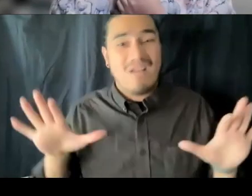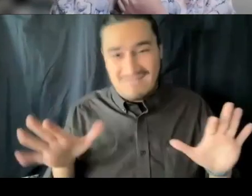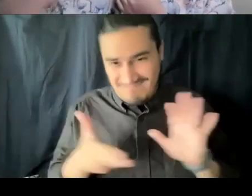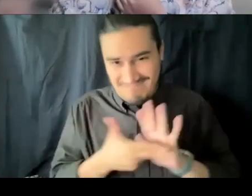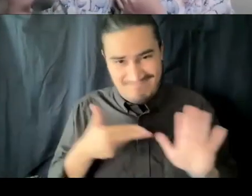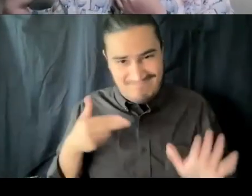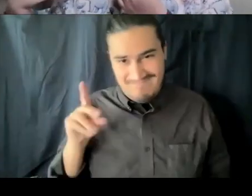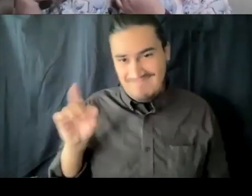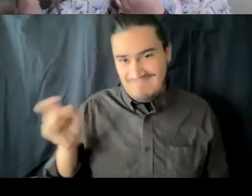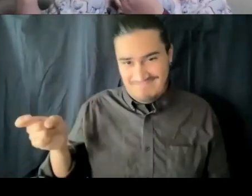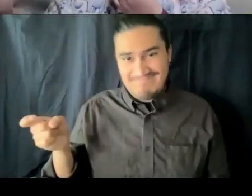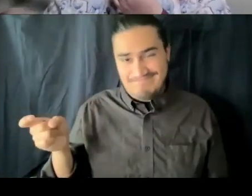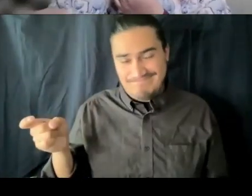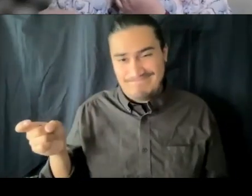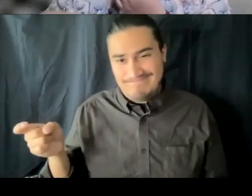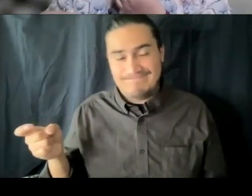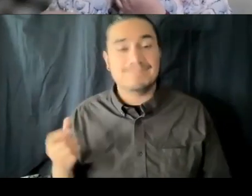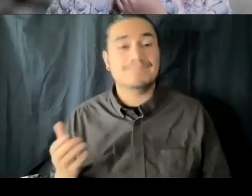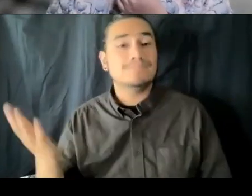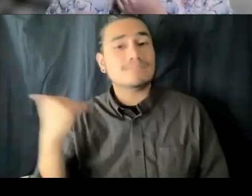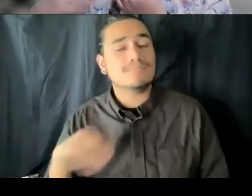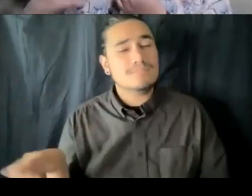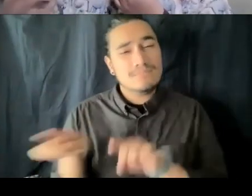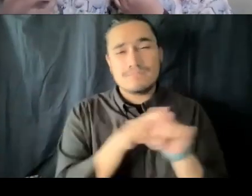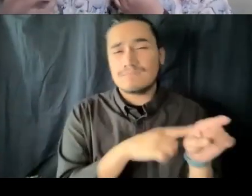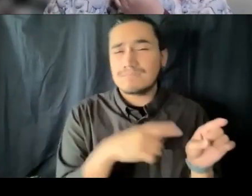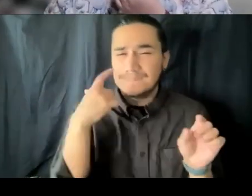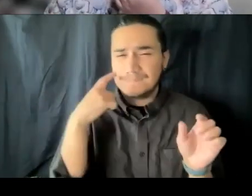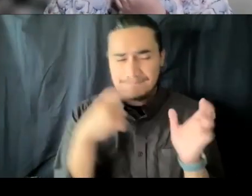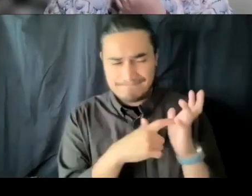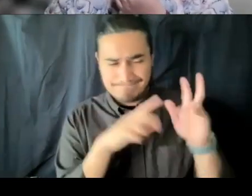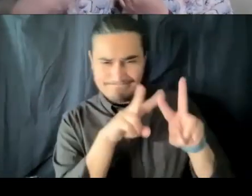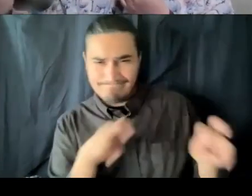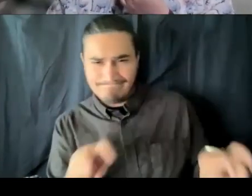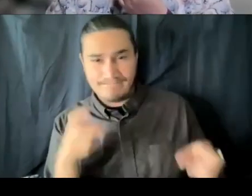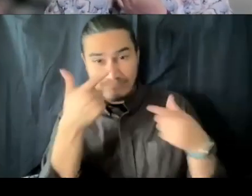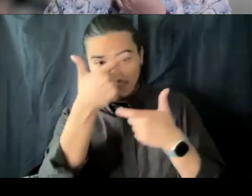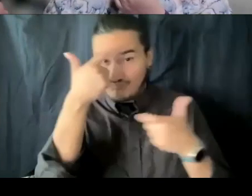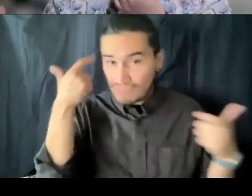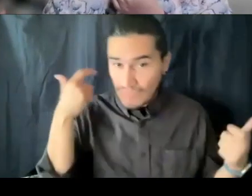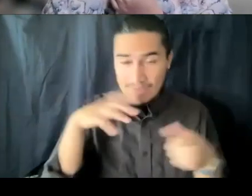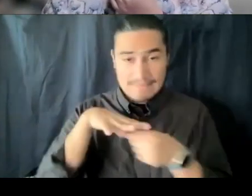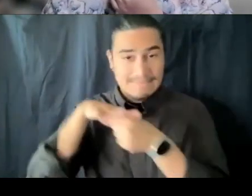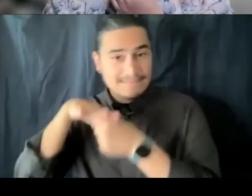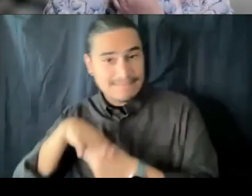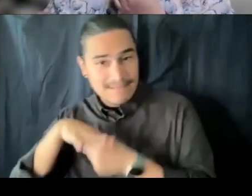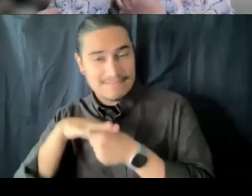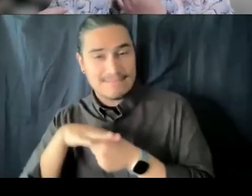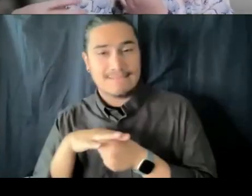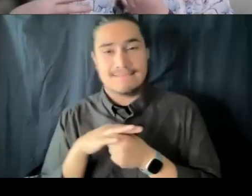We're also really looking at the impacts of trauma, stress, and possibly sensory overload.